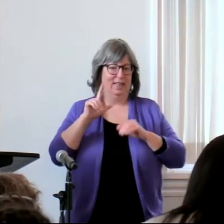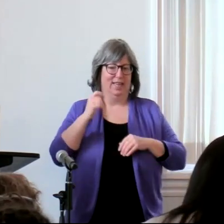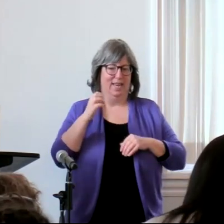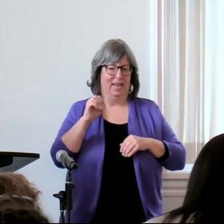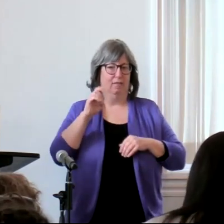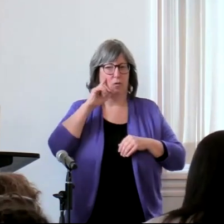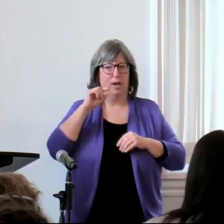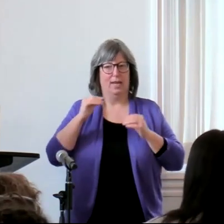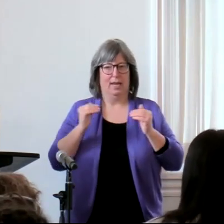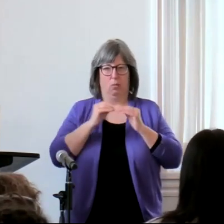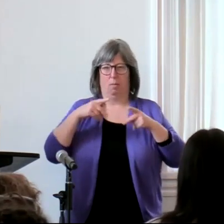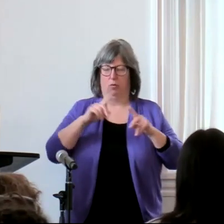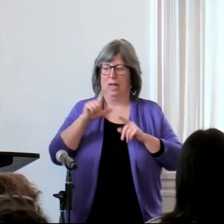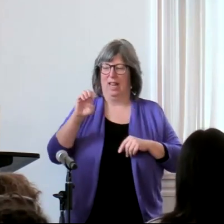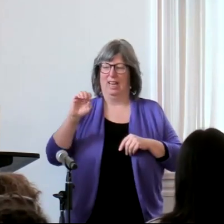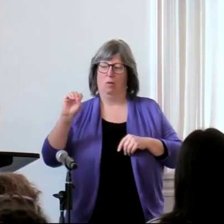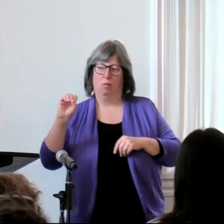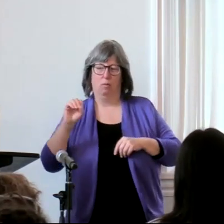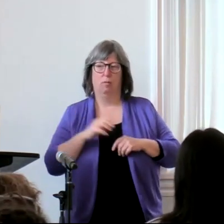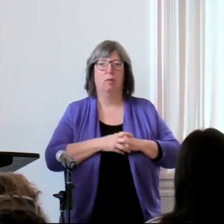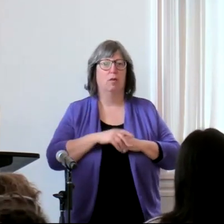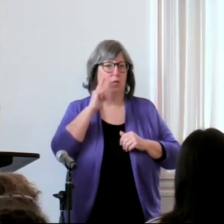to speak about Access Awareness Week.